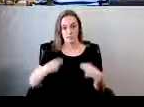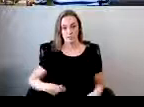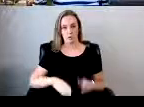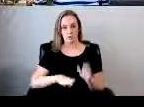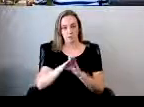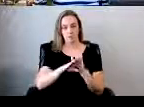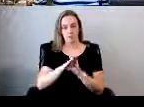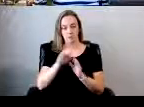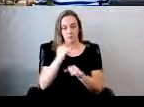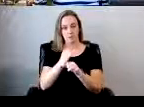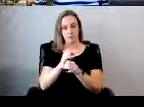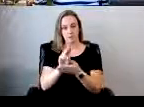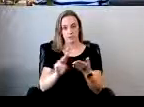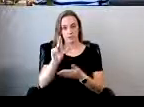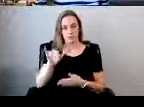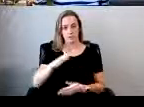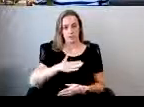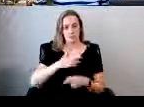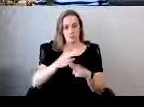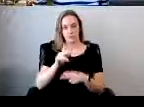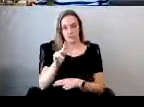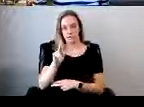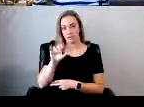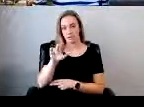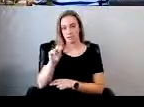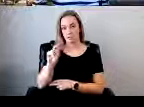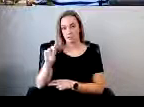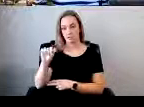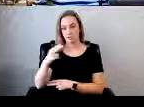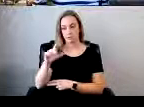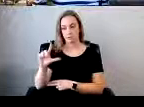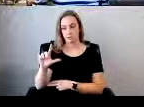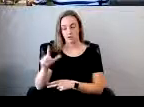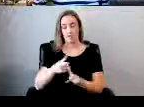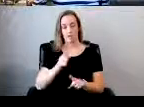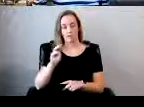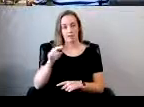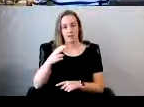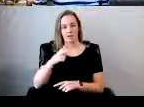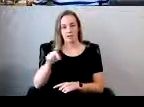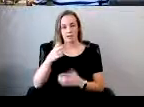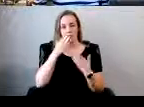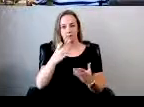My name is Kristen Dahl and on behalf of MHDD, I would like to thank you for taking the time to be here today.